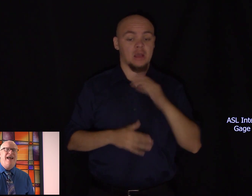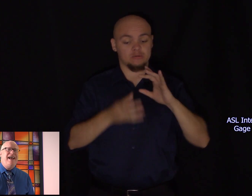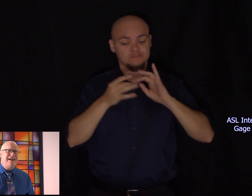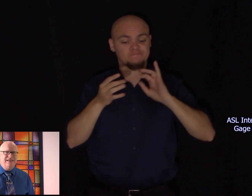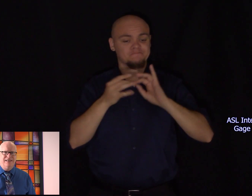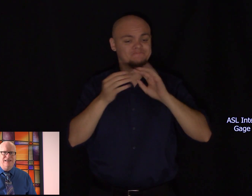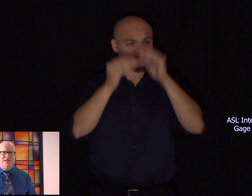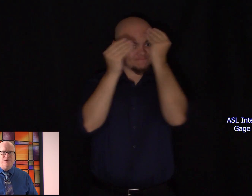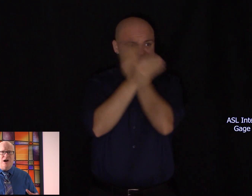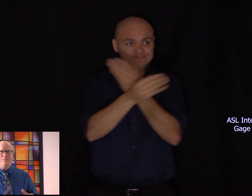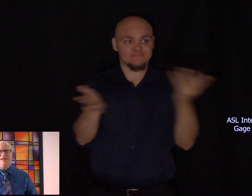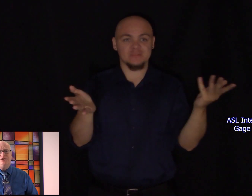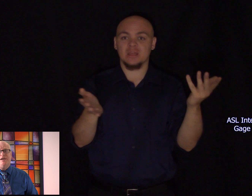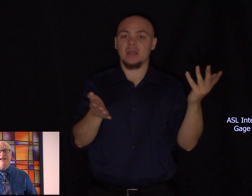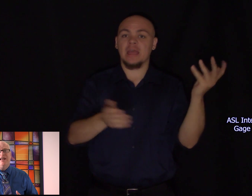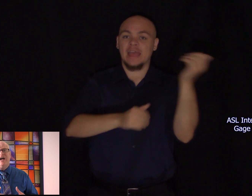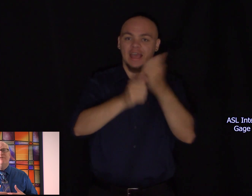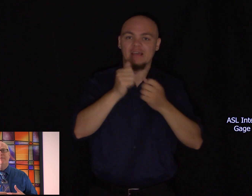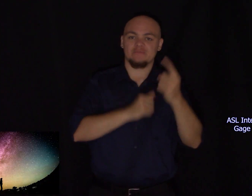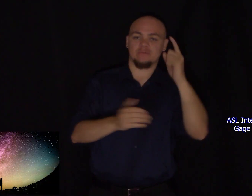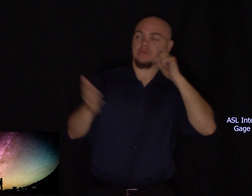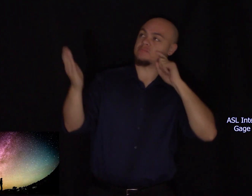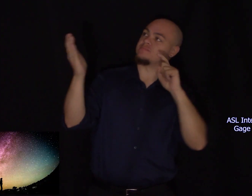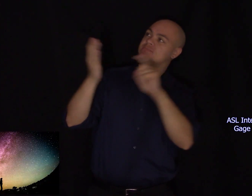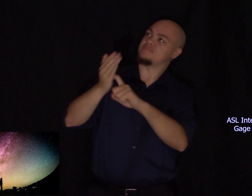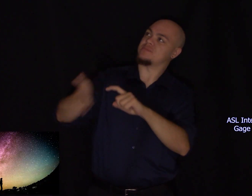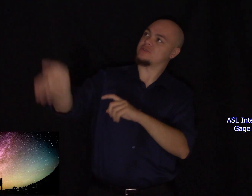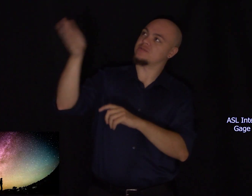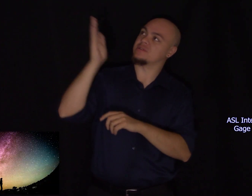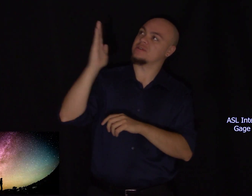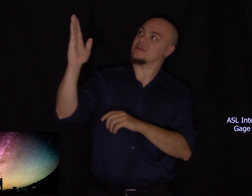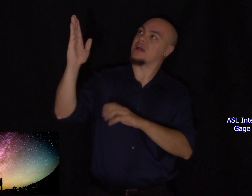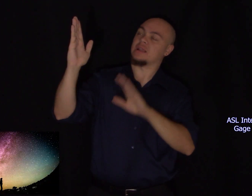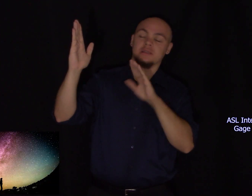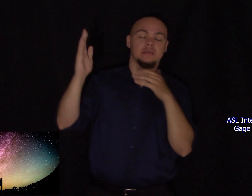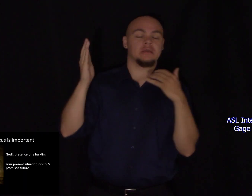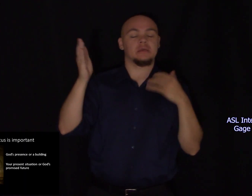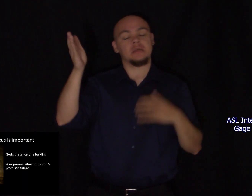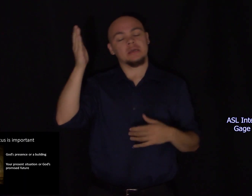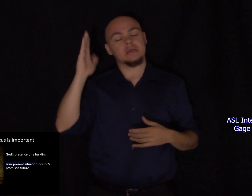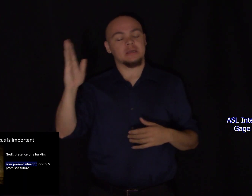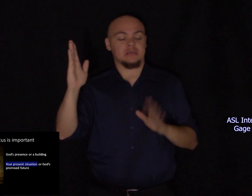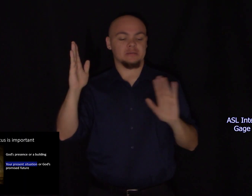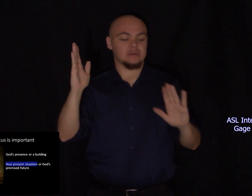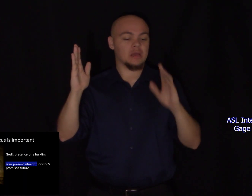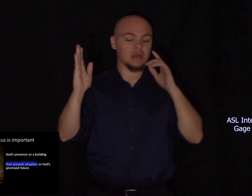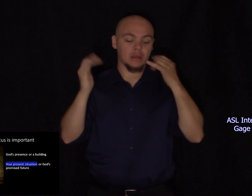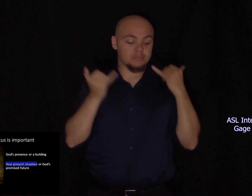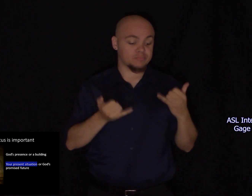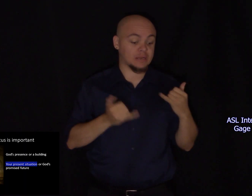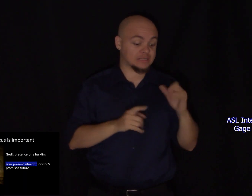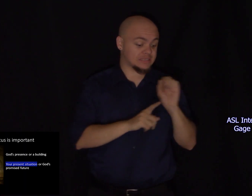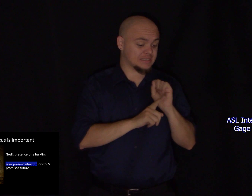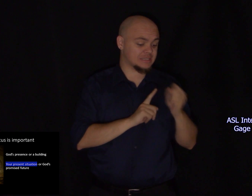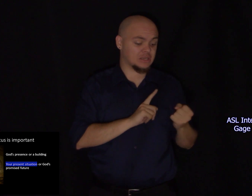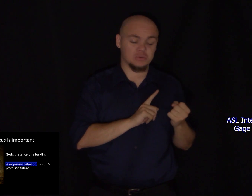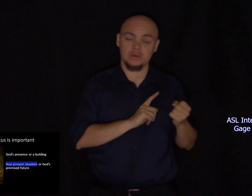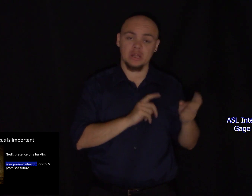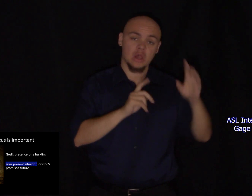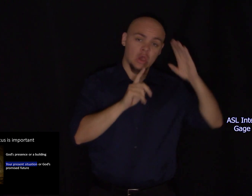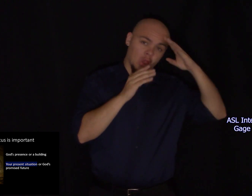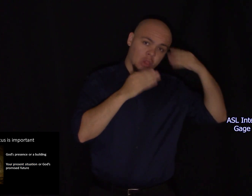day through our ministry God will be present to everyone gods your present situation is not what